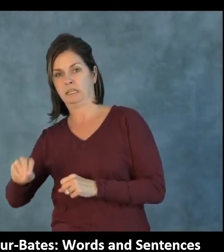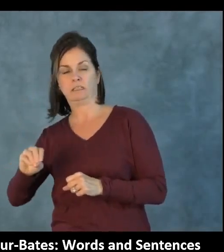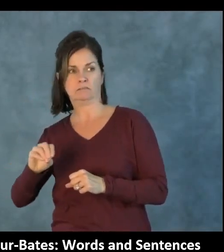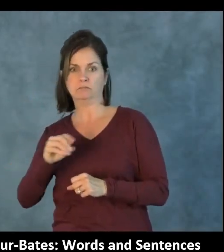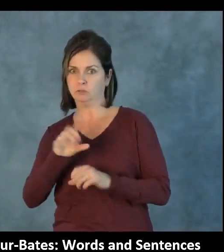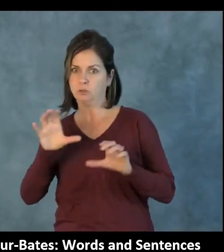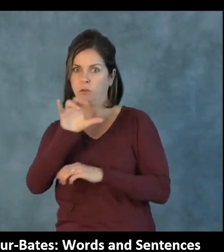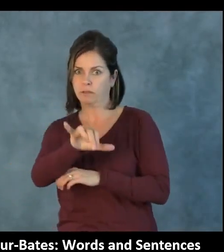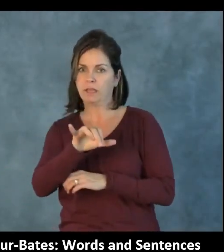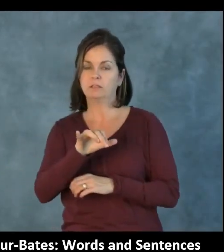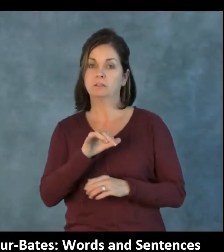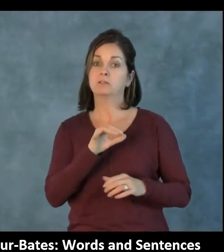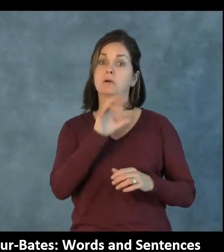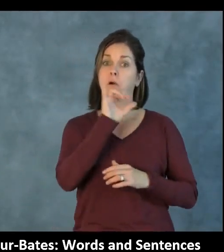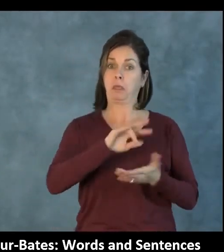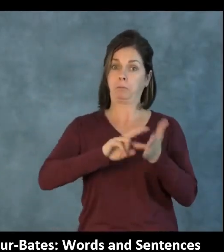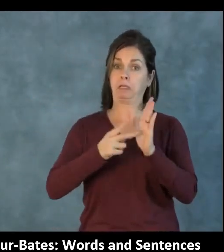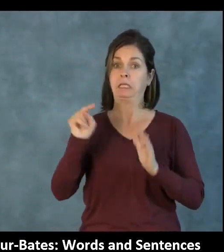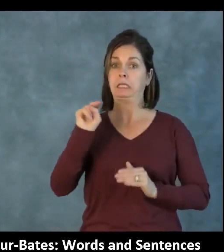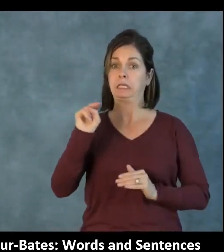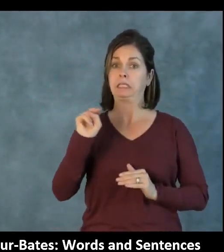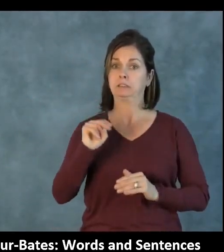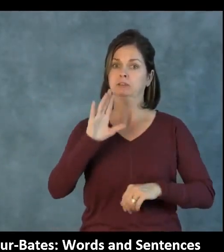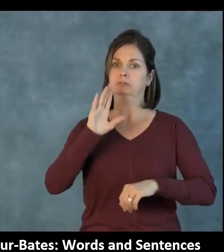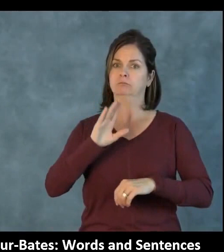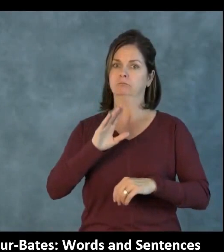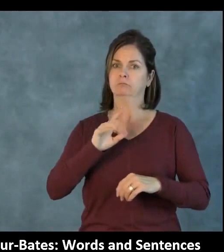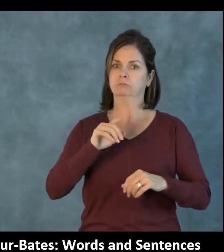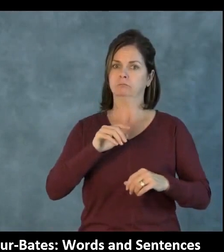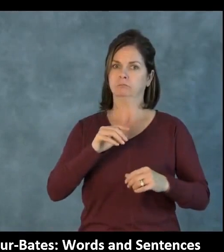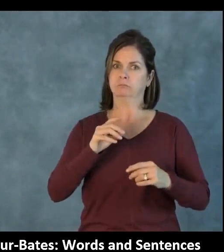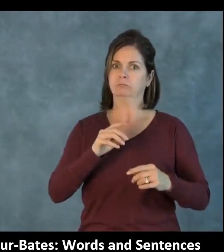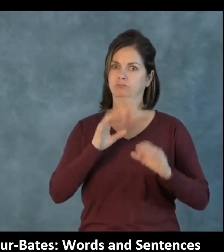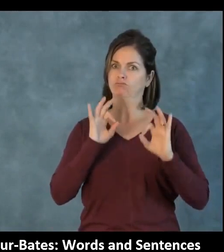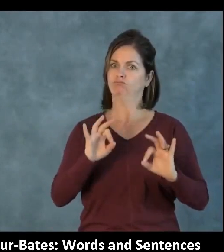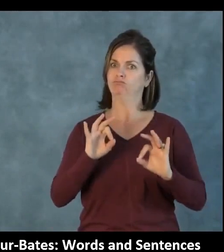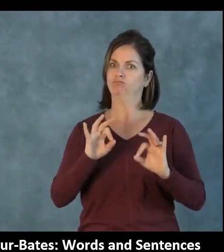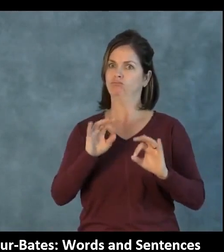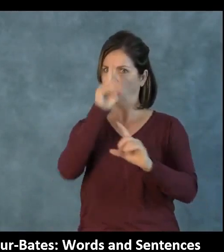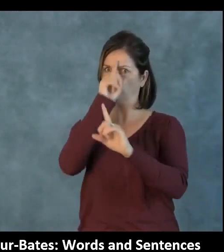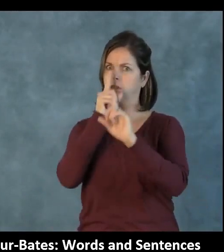are doing that. So Nicholas is on target for his age level,